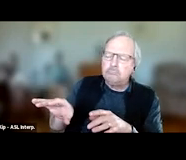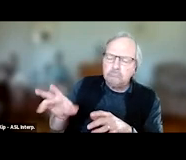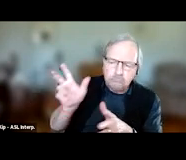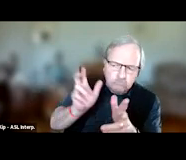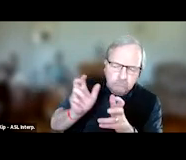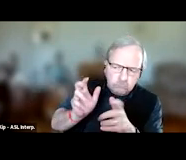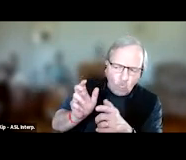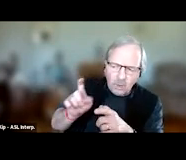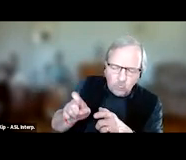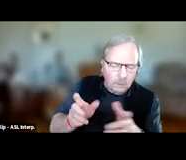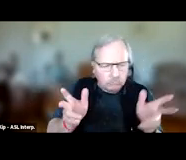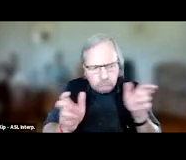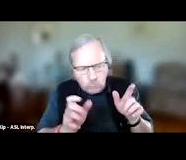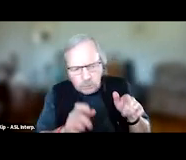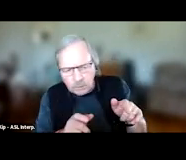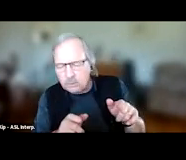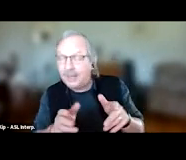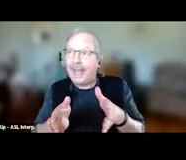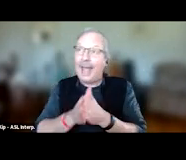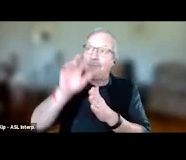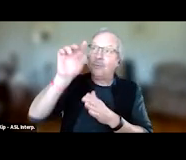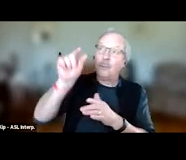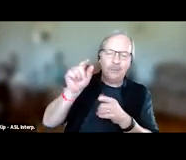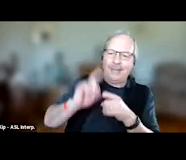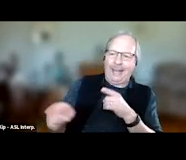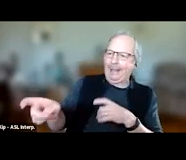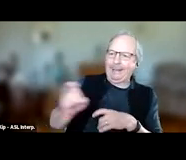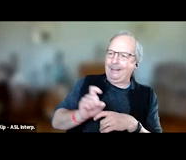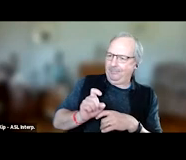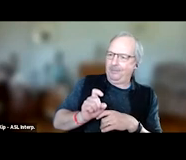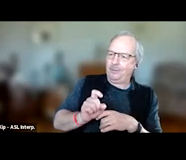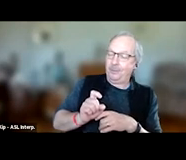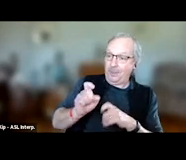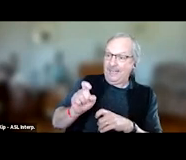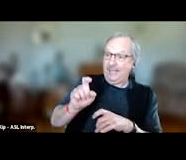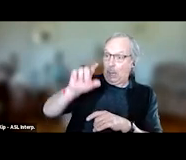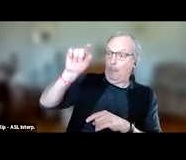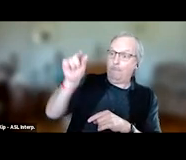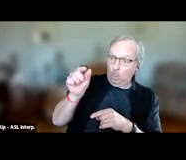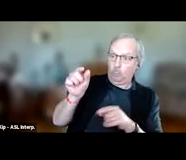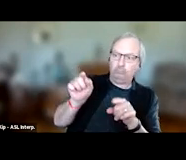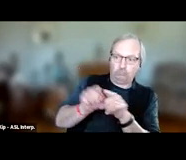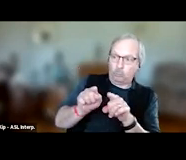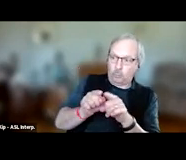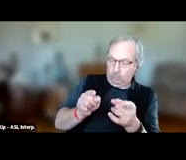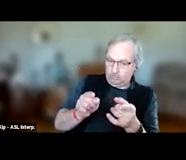you can ask for the moon but they can't give you the whole moon so, you know, they need a moon too. So being able to come to the table in some form